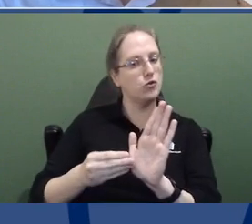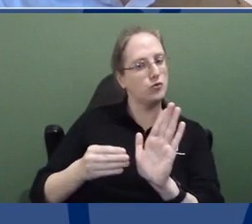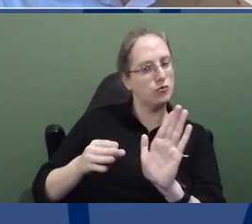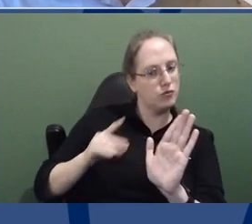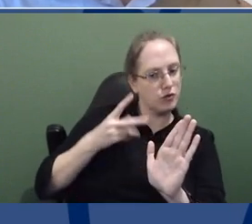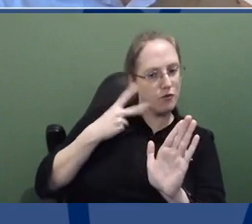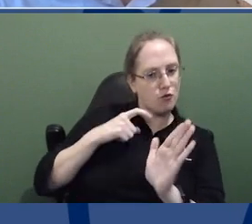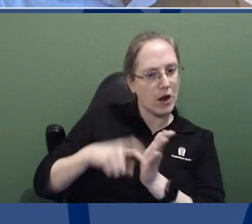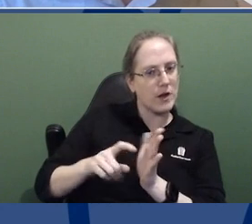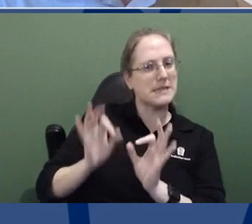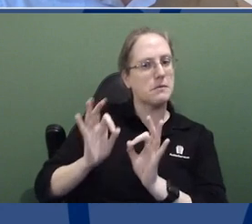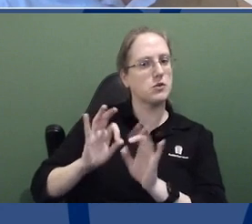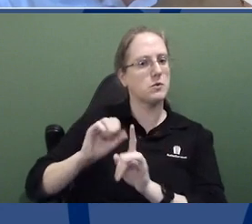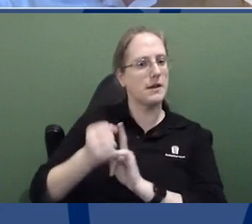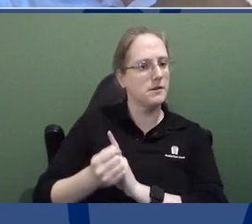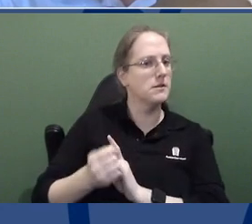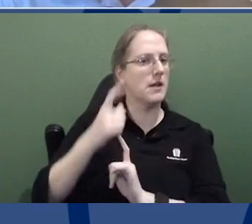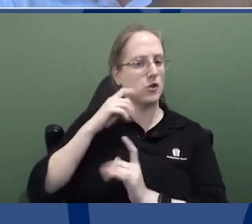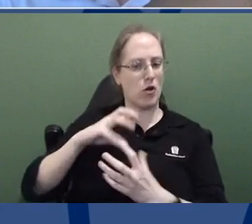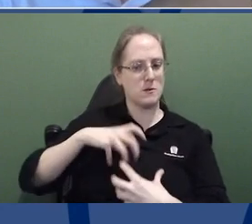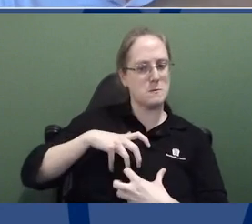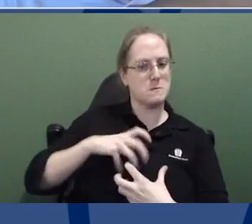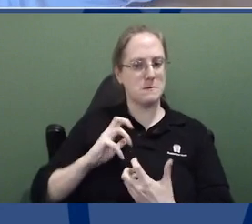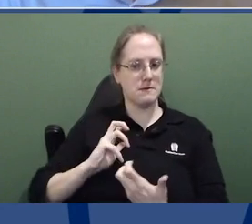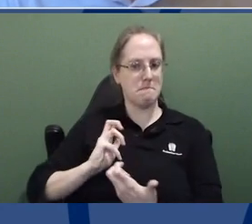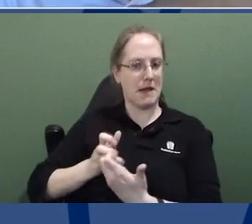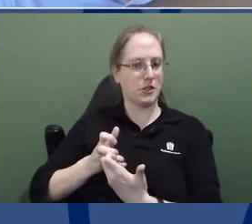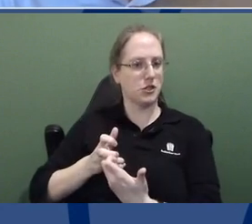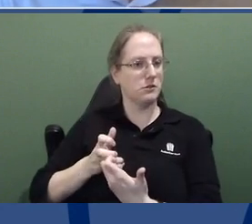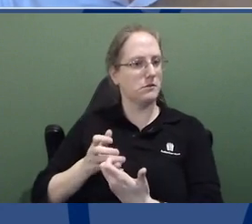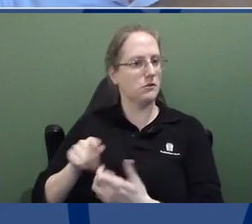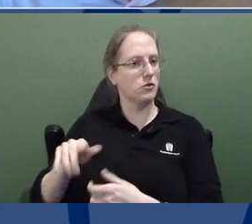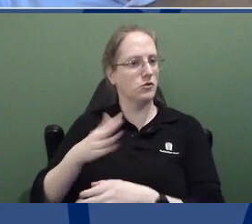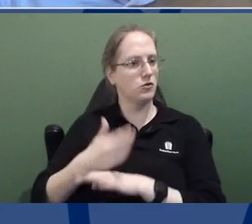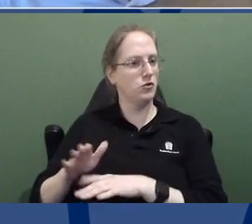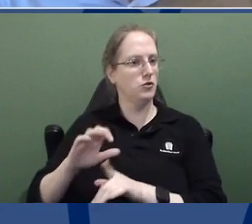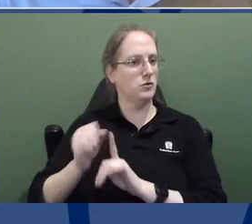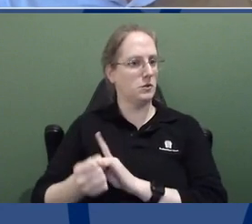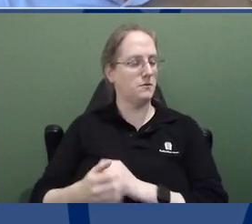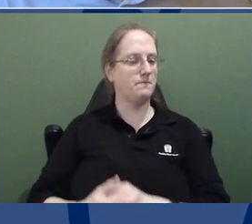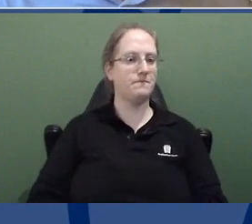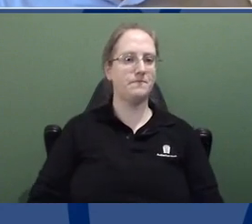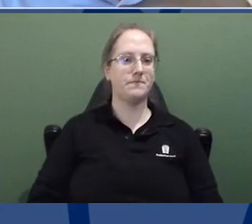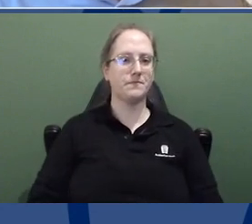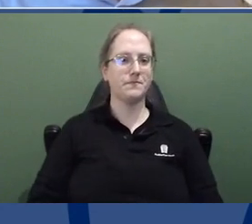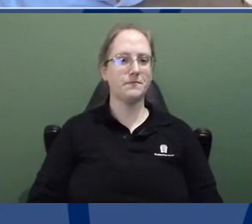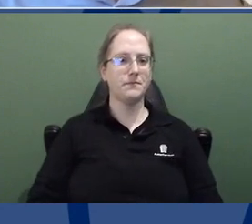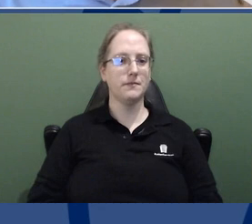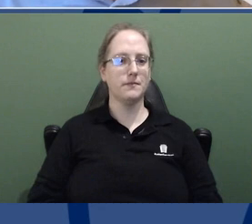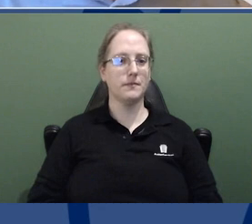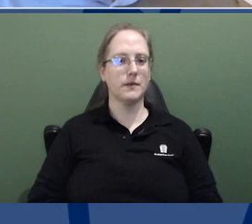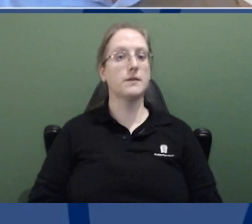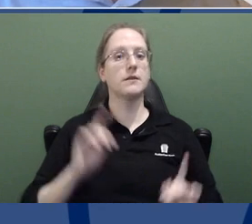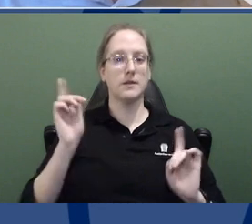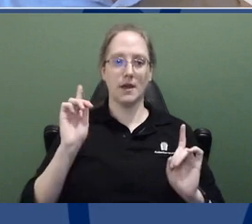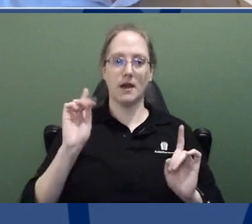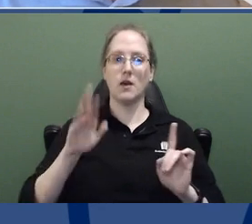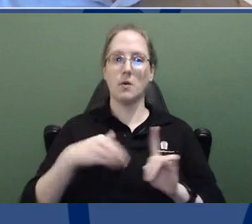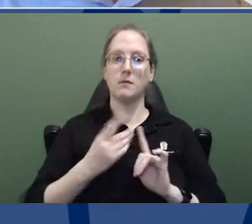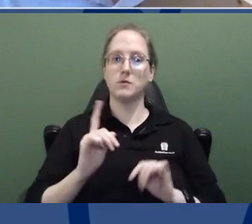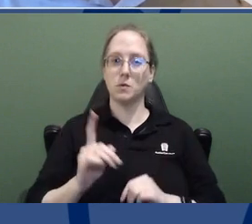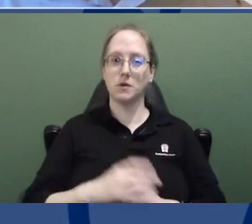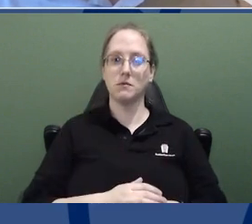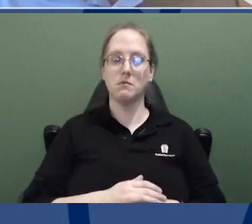we've tried to accommodate them. So where we're at today is three streams of programs